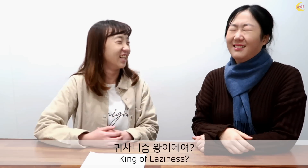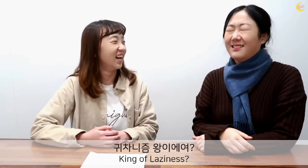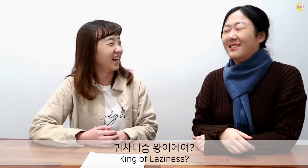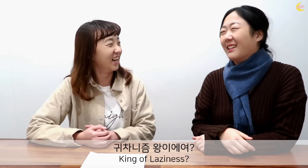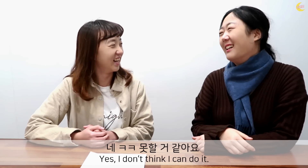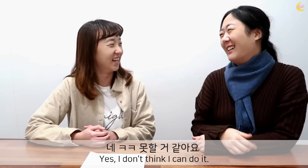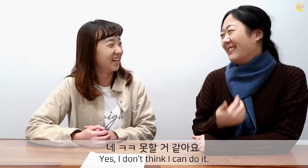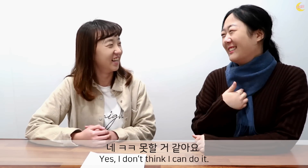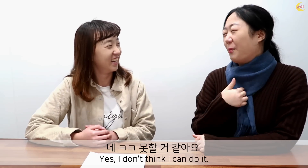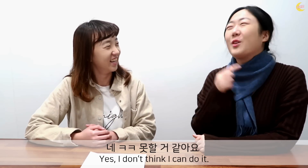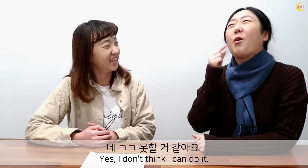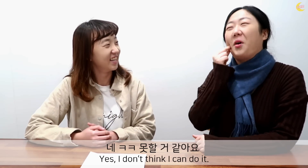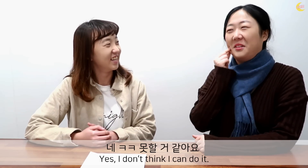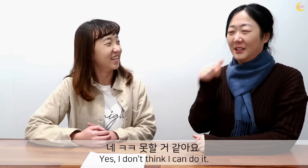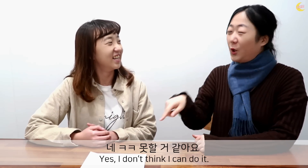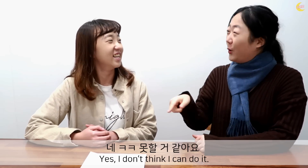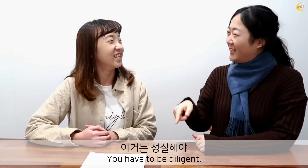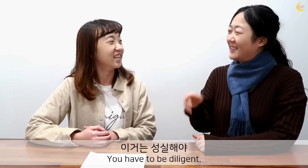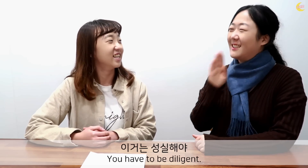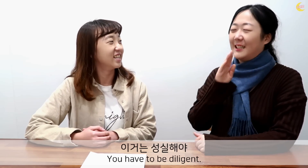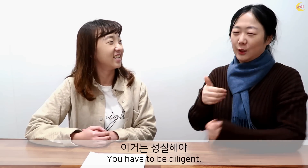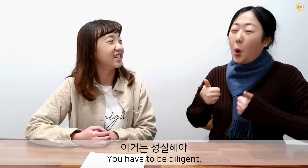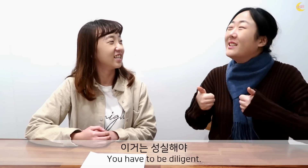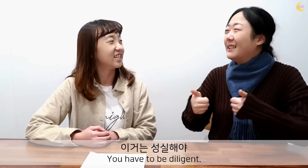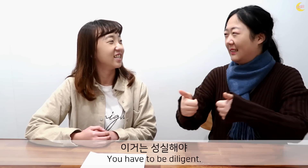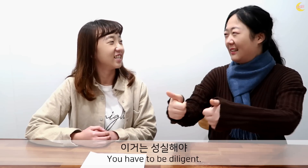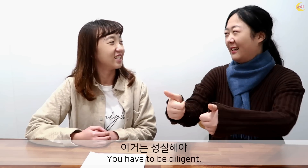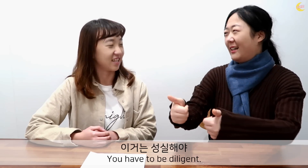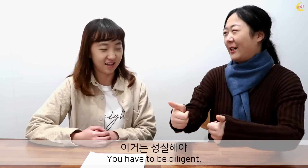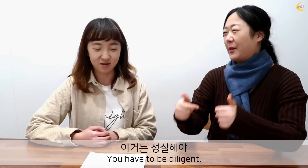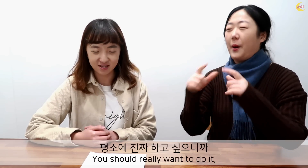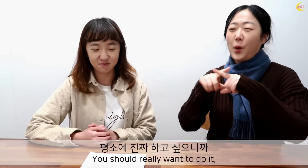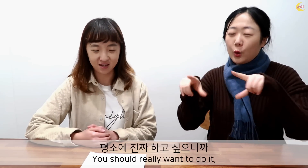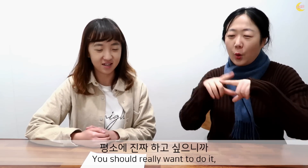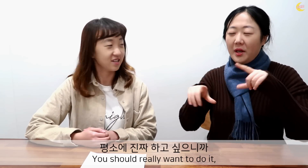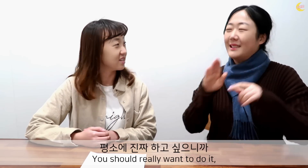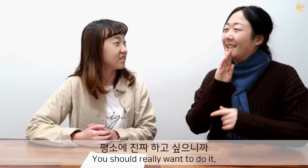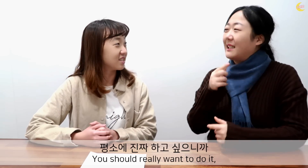King of Laziness? Yes, I don’t think I can do it. You have to be diligent.